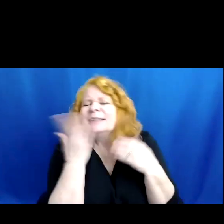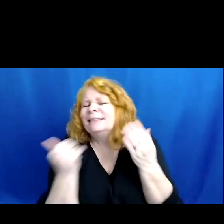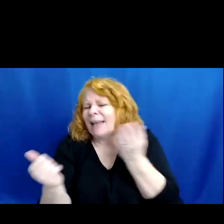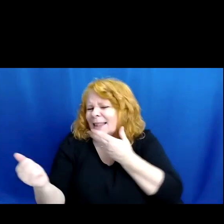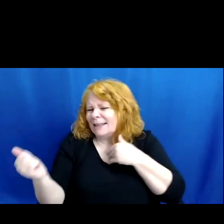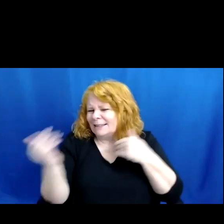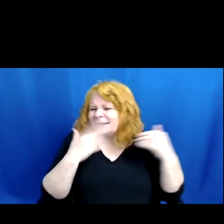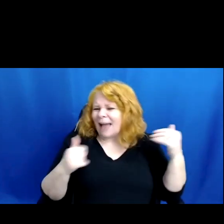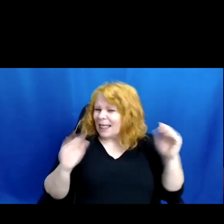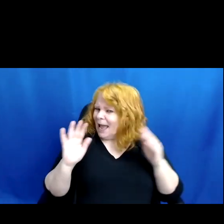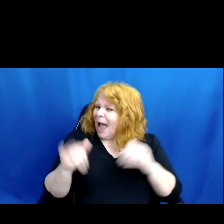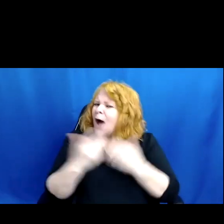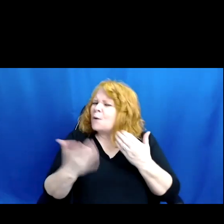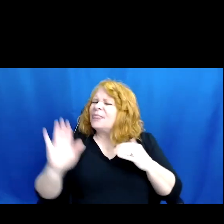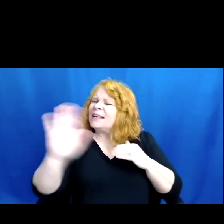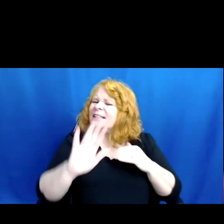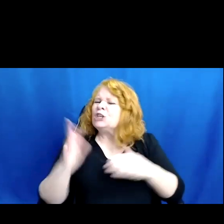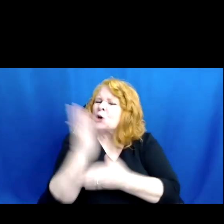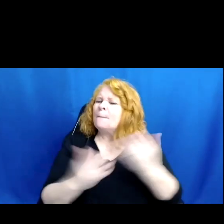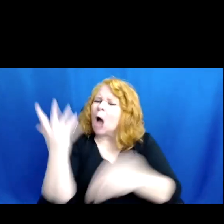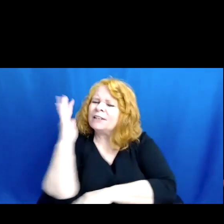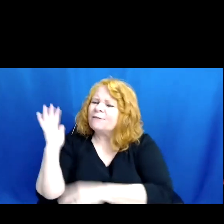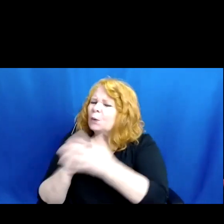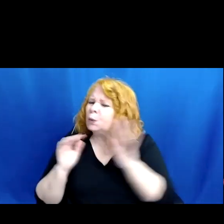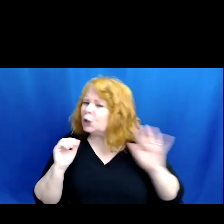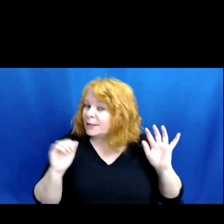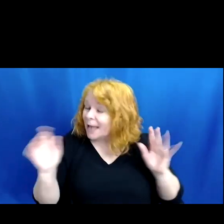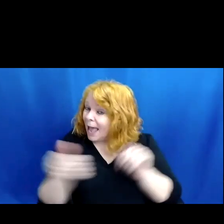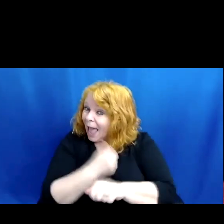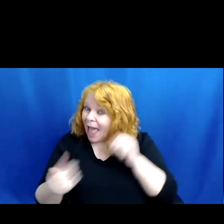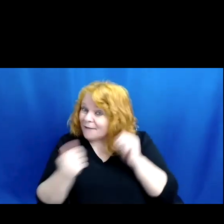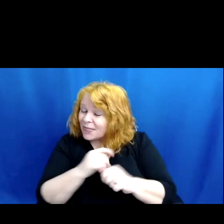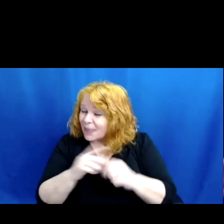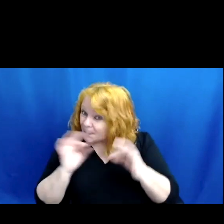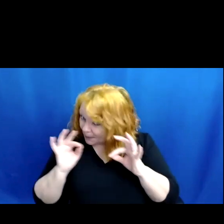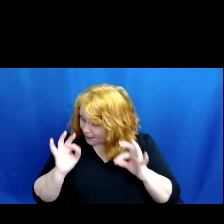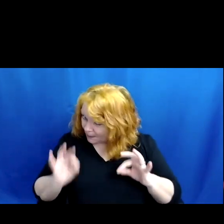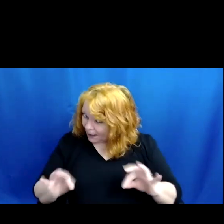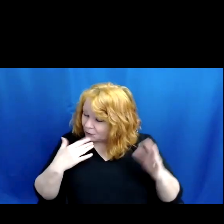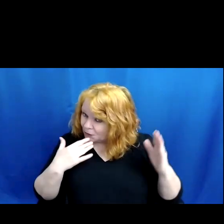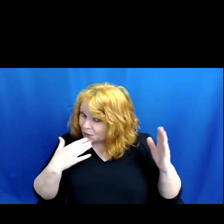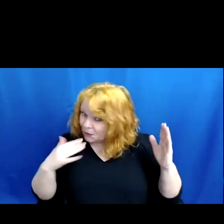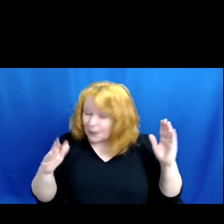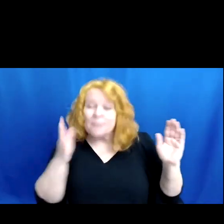in your neck of the woods? Everything chicka-dee-boo boo boo Sweety?